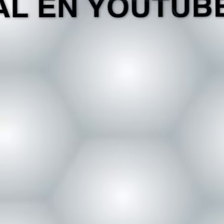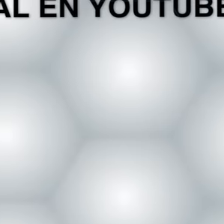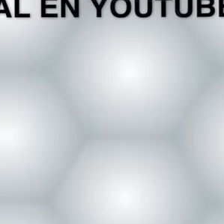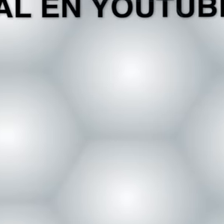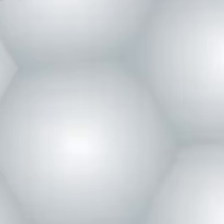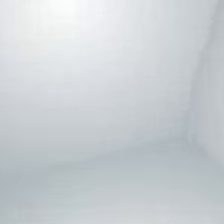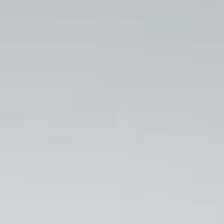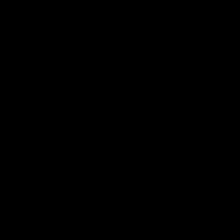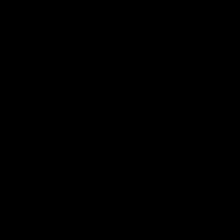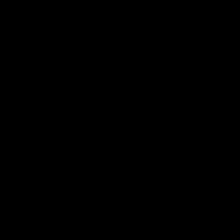i